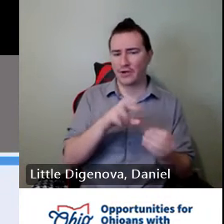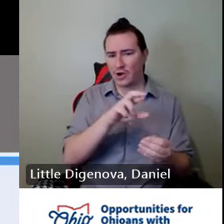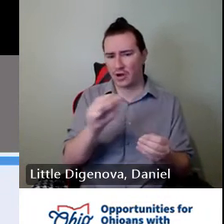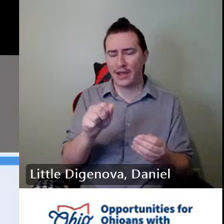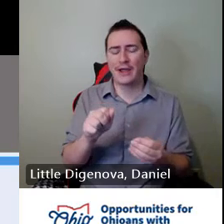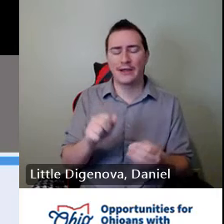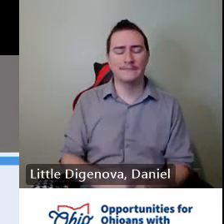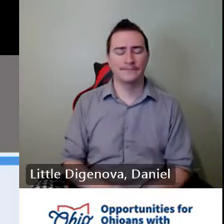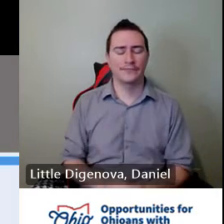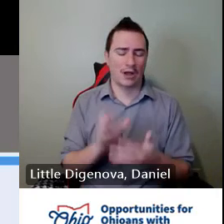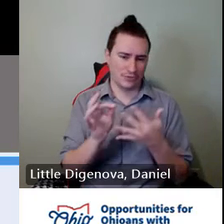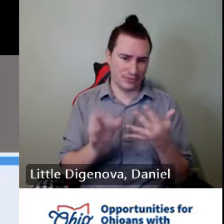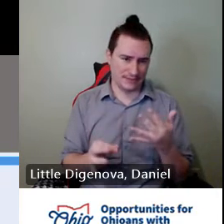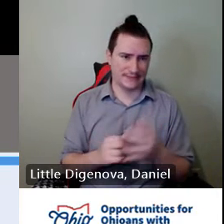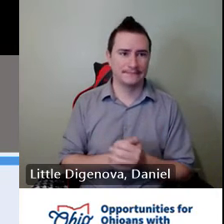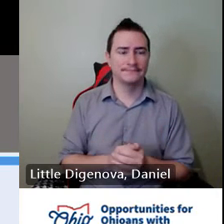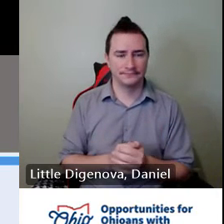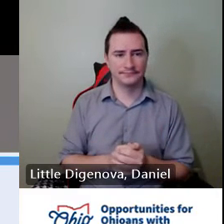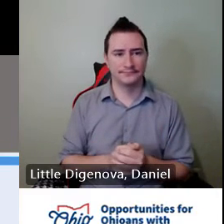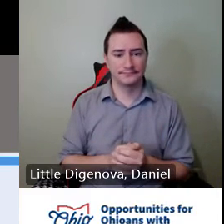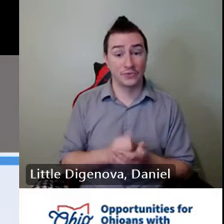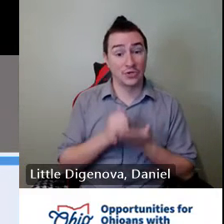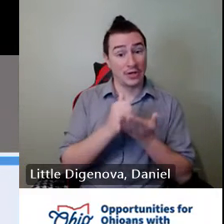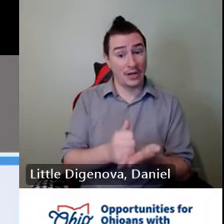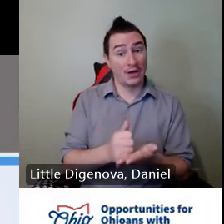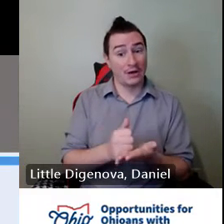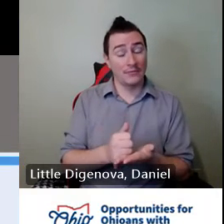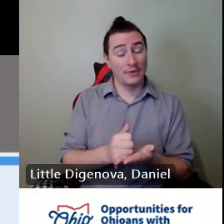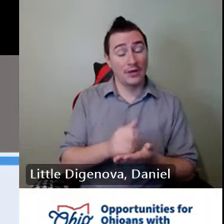To further support employers, OOD also offers a variety of resources,